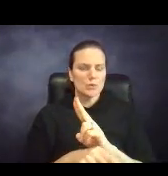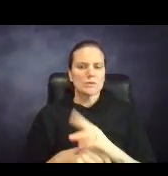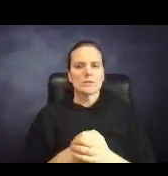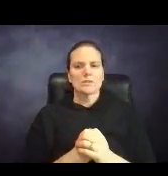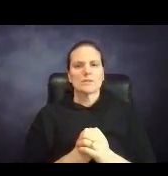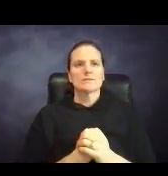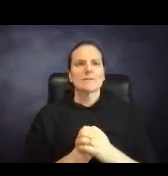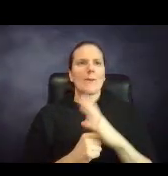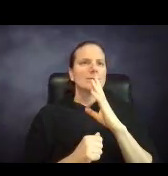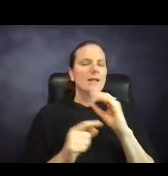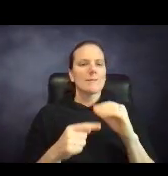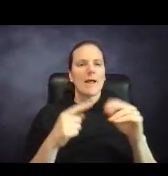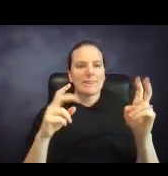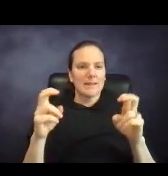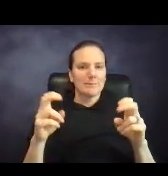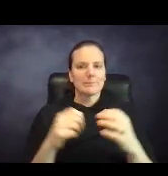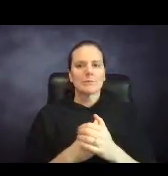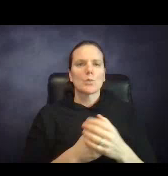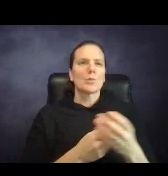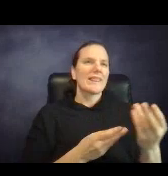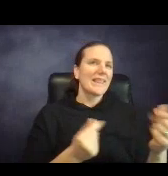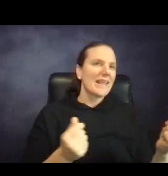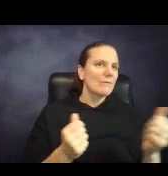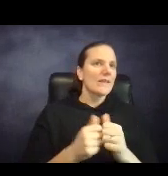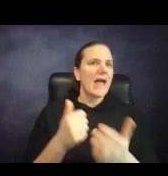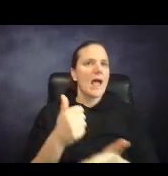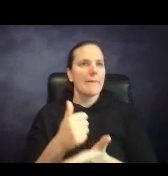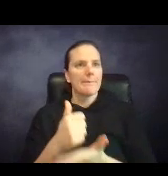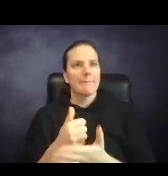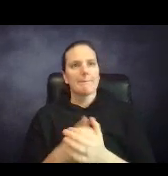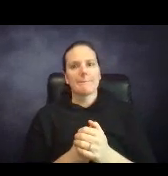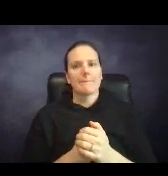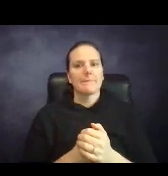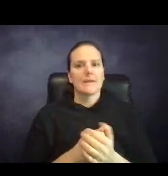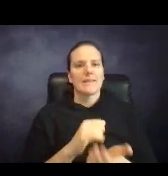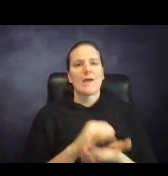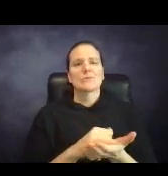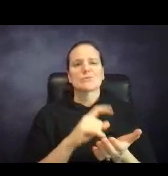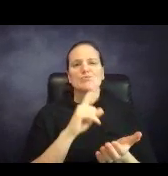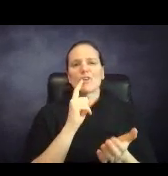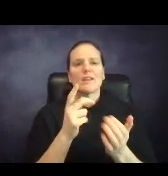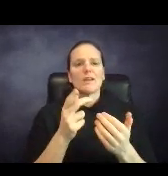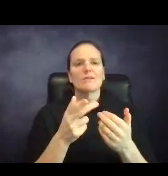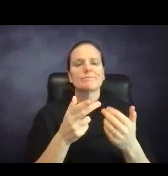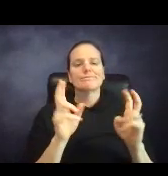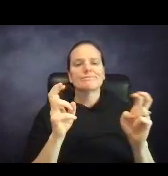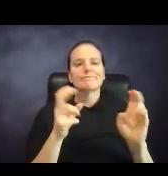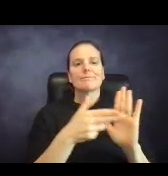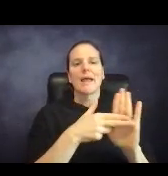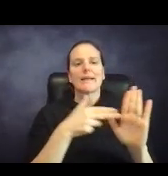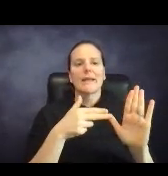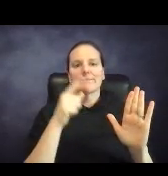for the time periods there was relief without reverence. So they were just kind of, it was just a bandaid. It was really just a synthetic estrogen bandaid